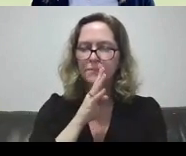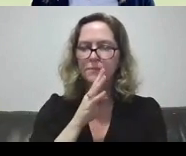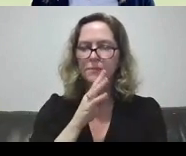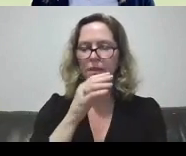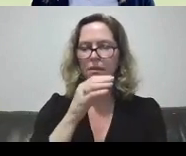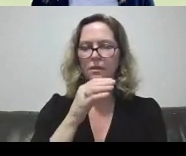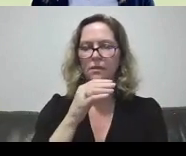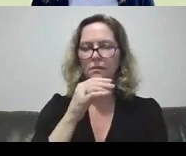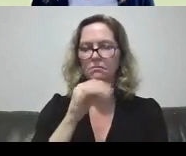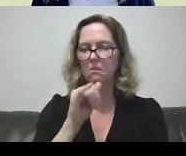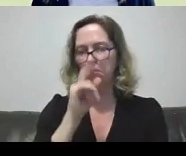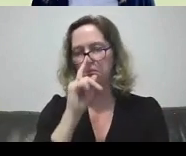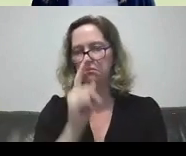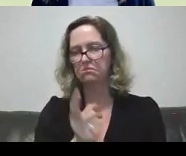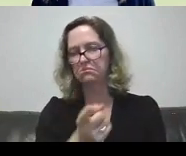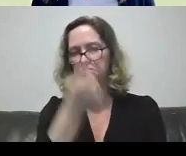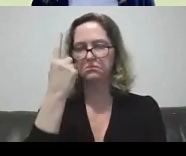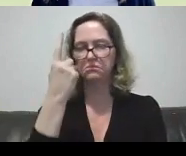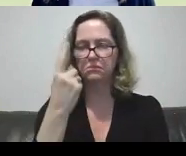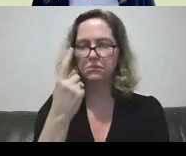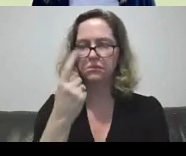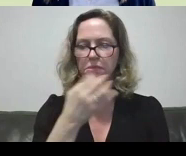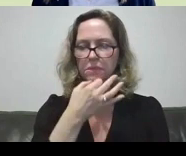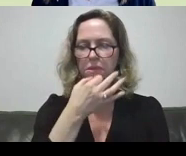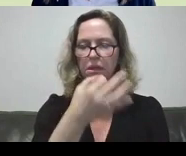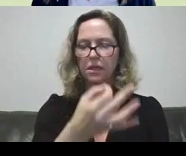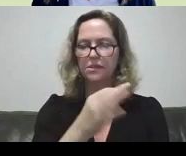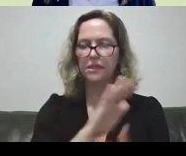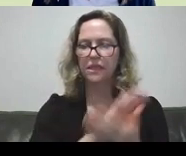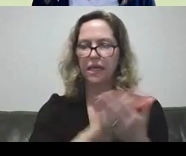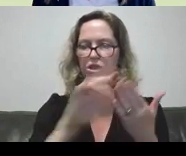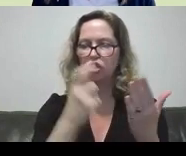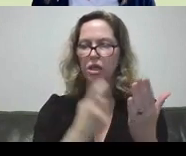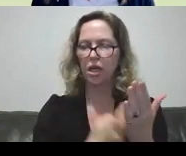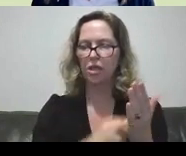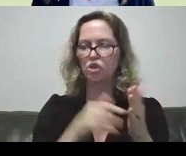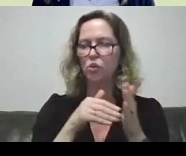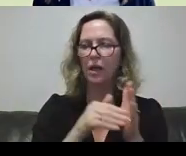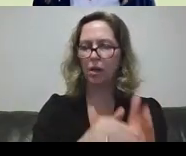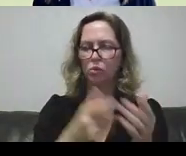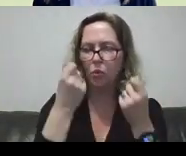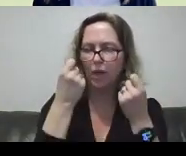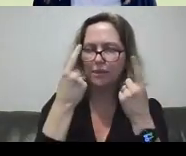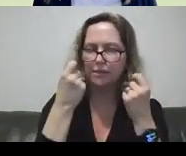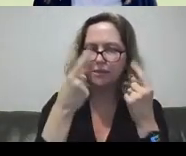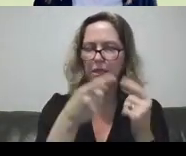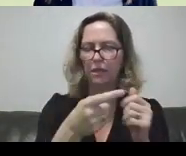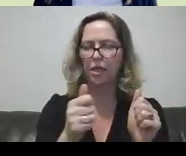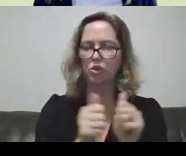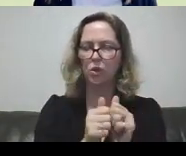engage a HR company to assist you with that. You will need to make your own